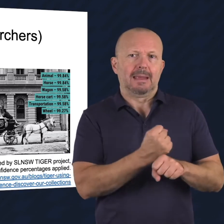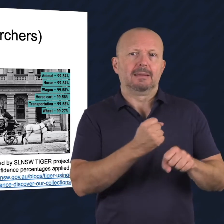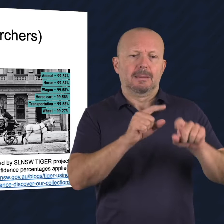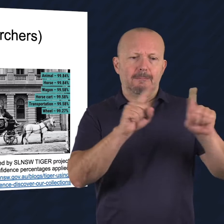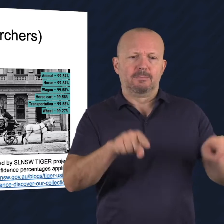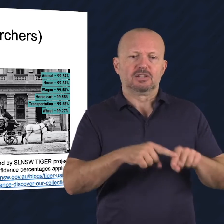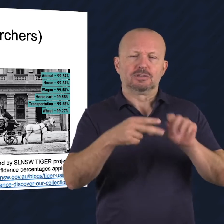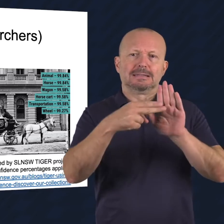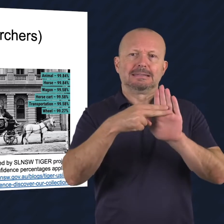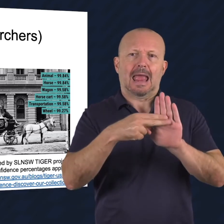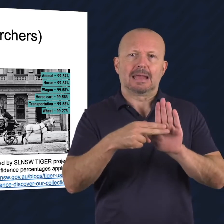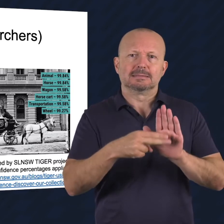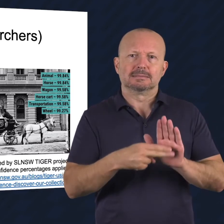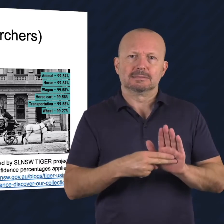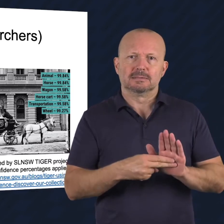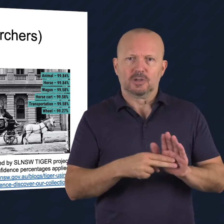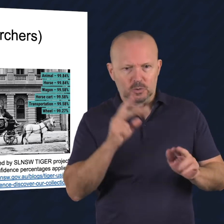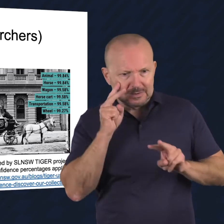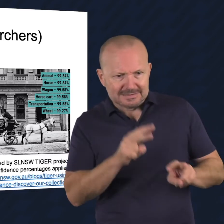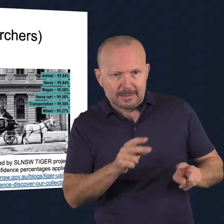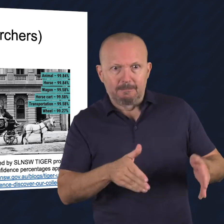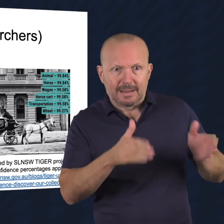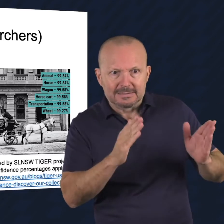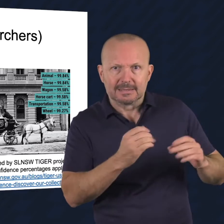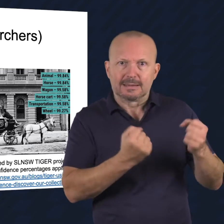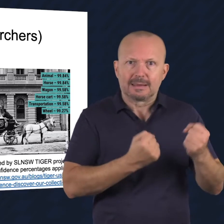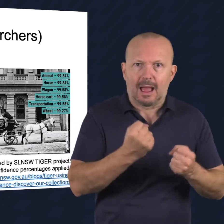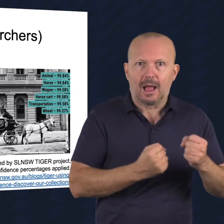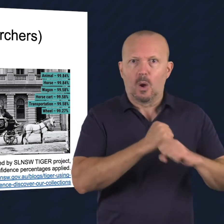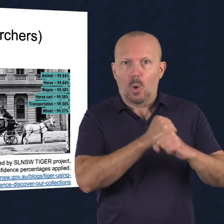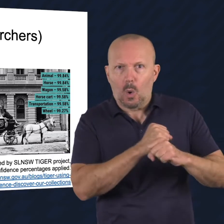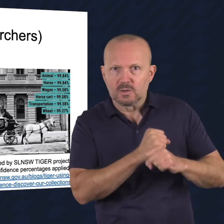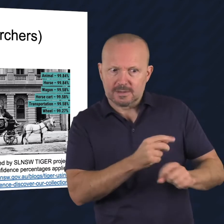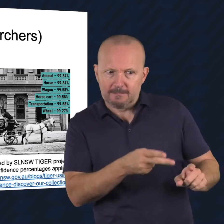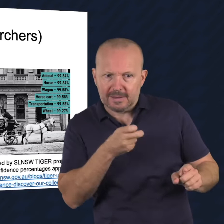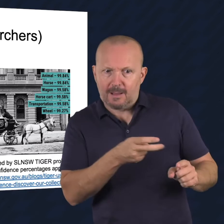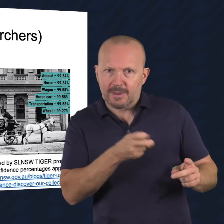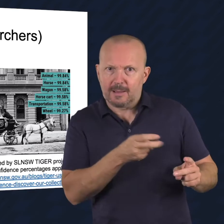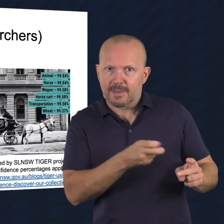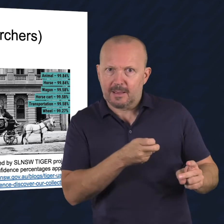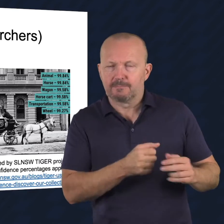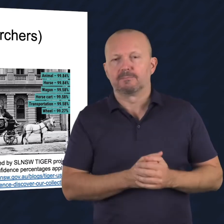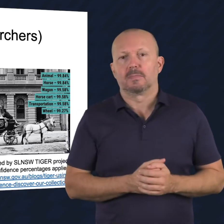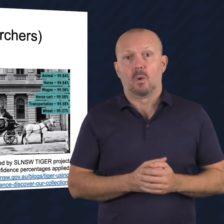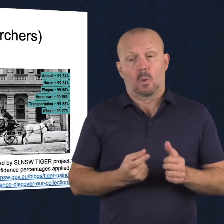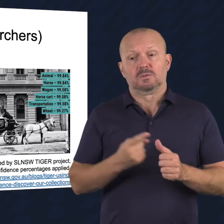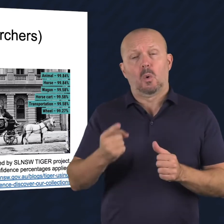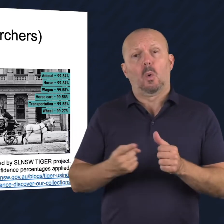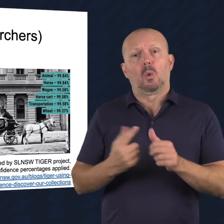automatically generate image tags, improving item level discoverability. We also saw the Auckland War Memorial Museum who tested